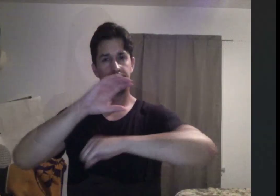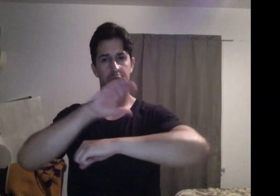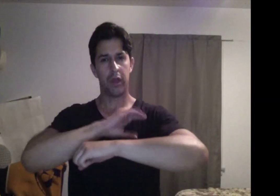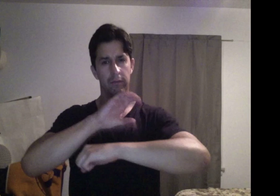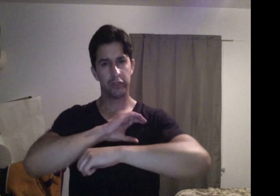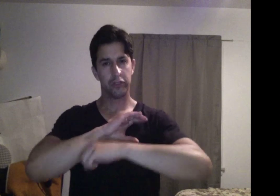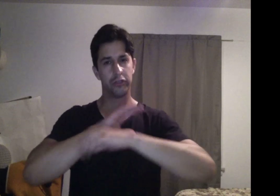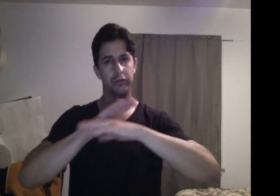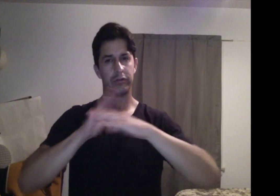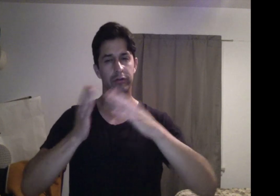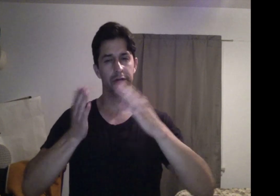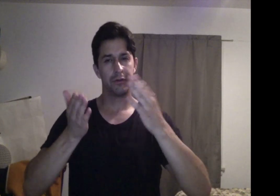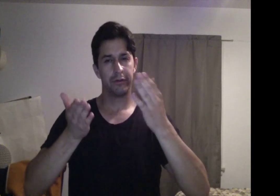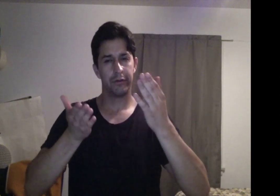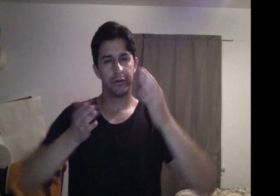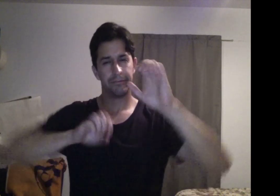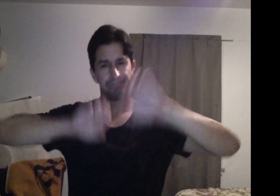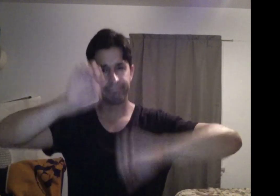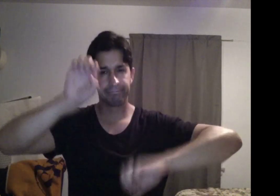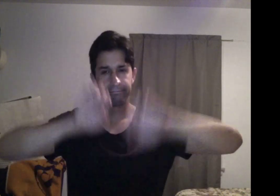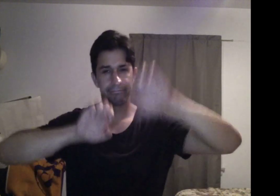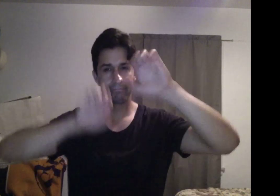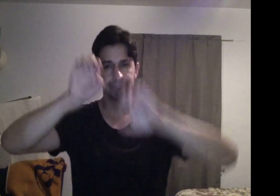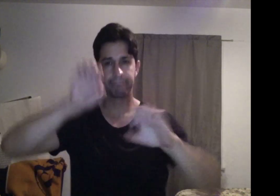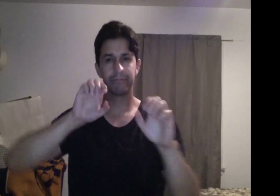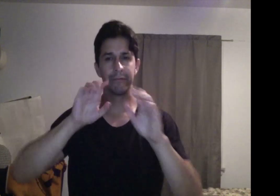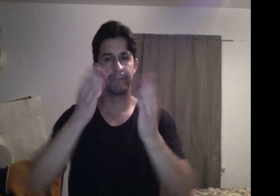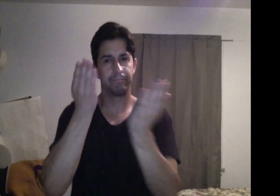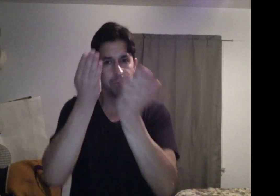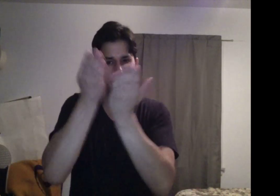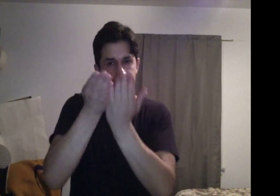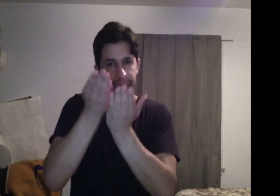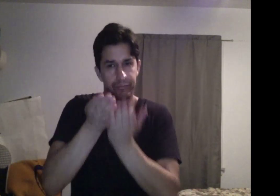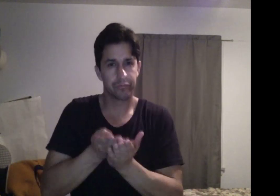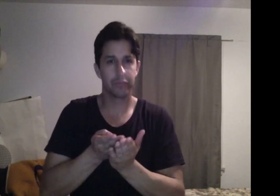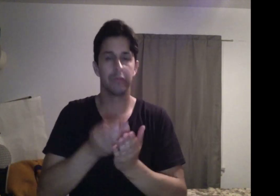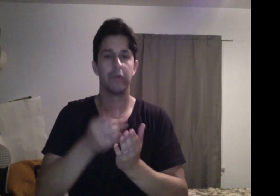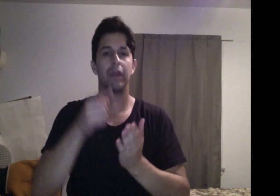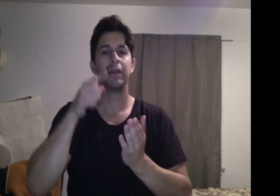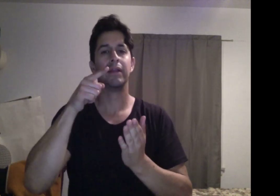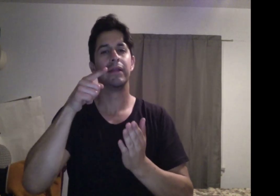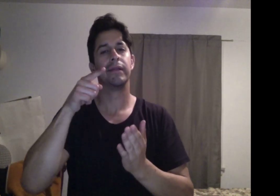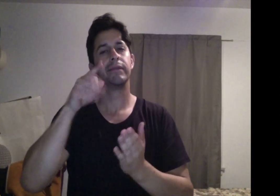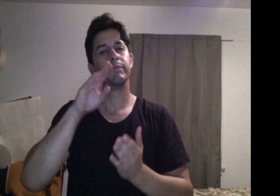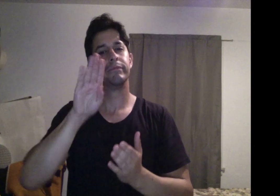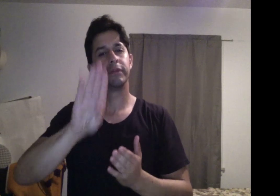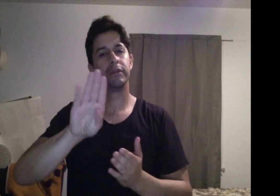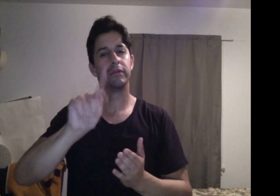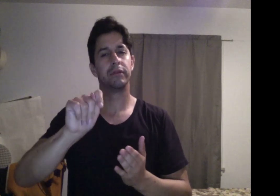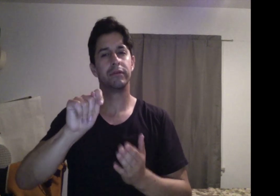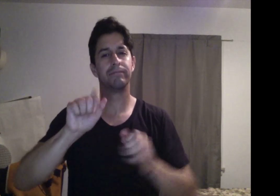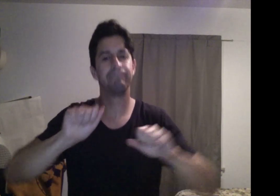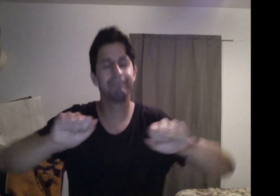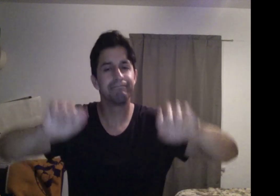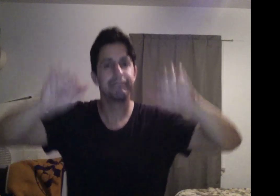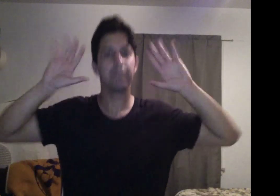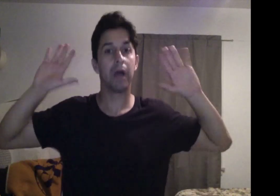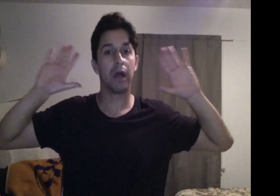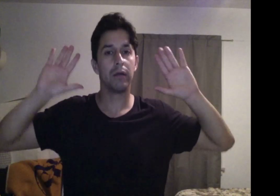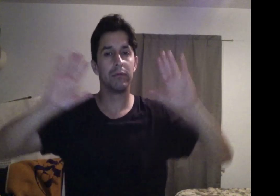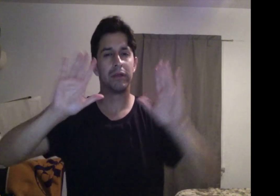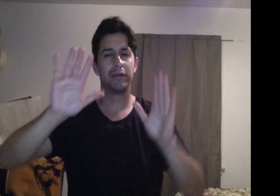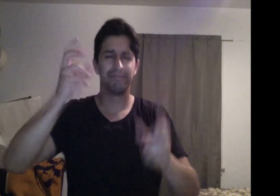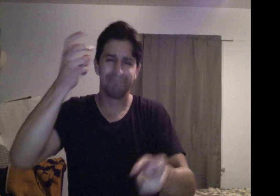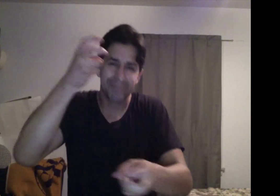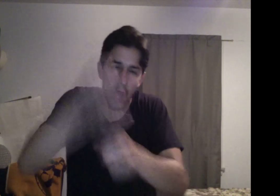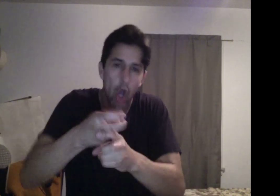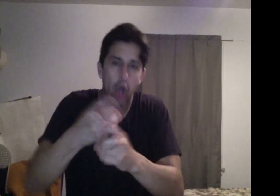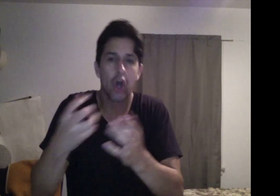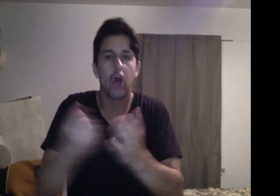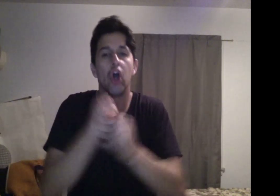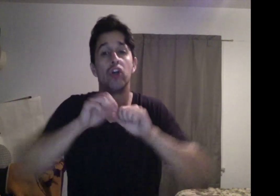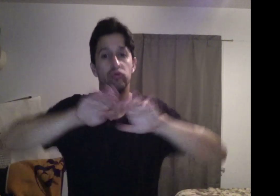Maury Ferreira: The probation officer weighed the fact that he has surrendered a hard earned